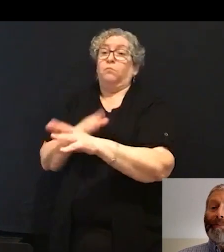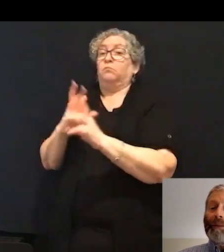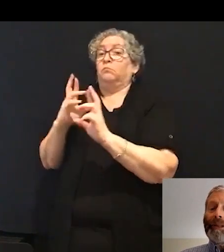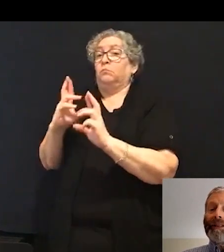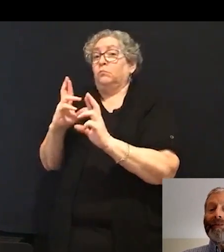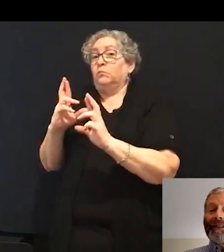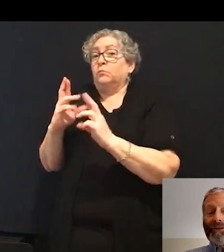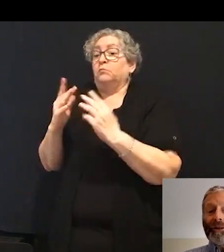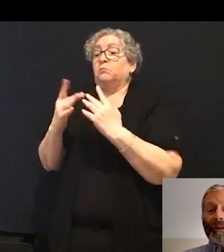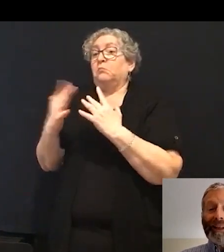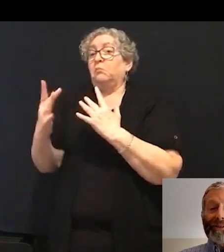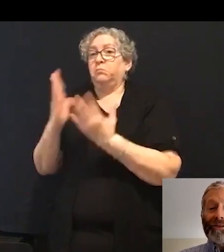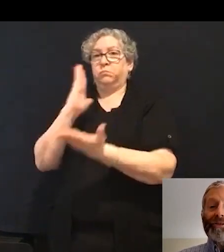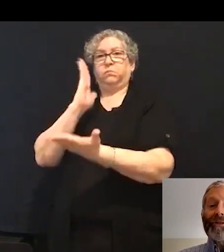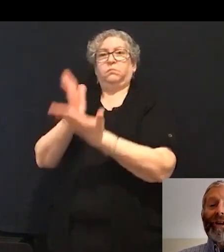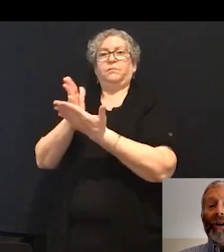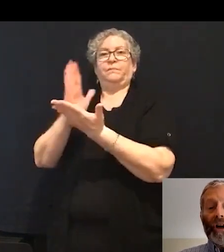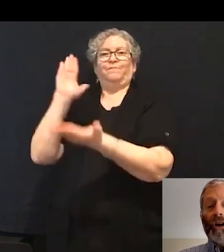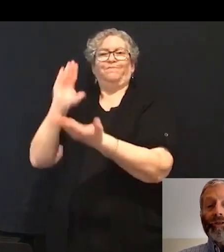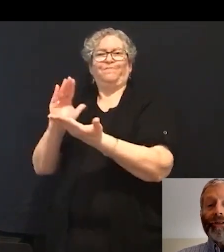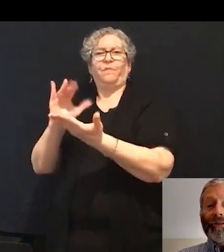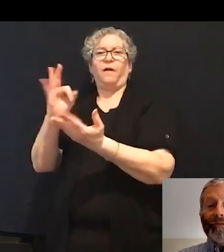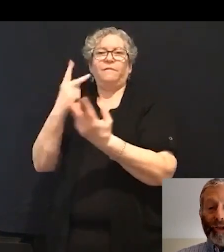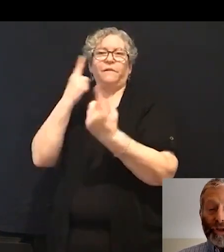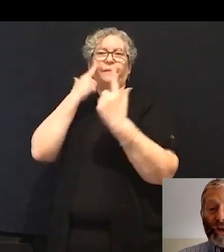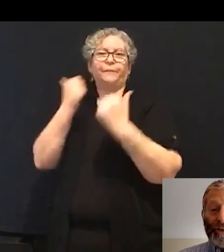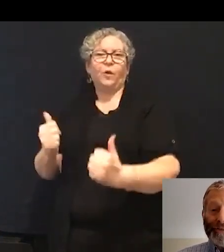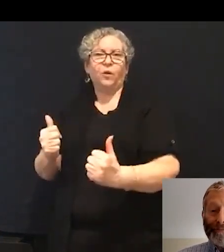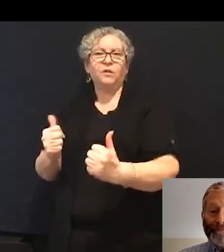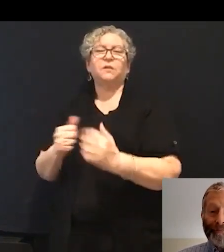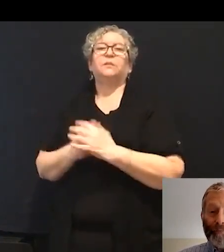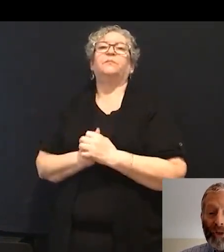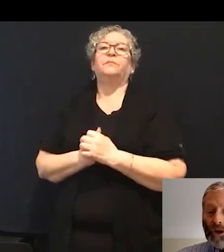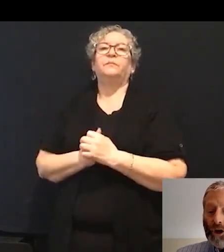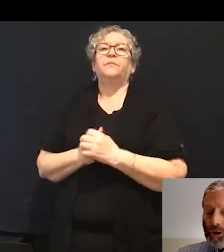and maybe even in some cases, halt vision loss.